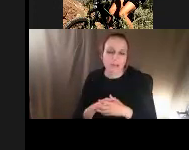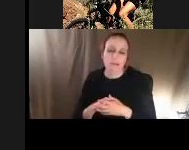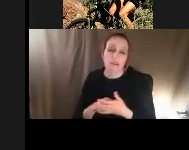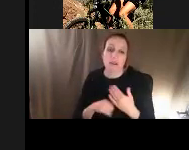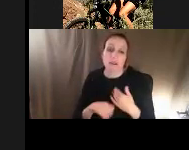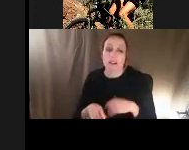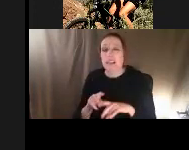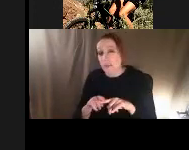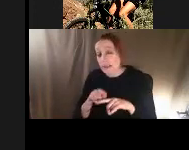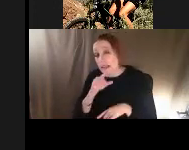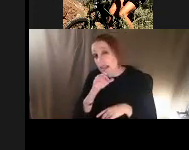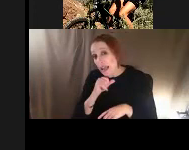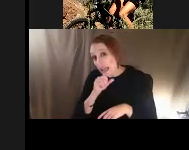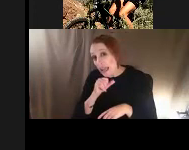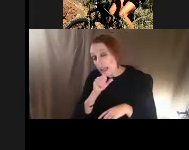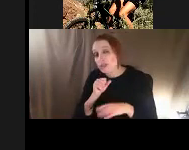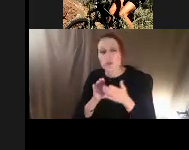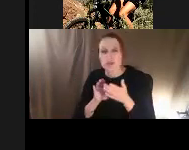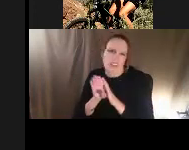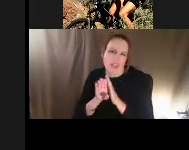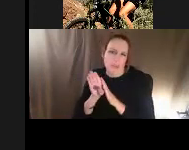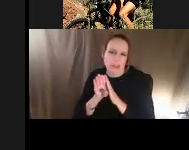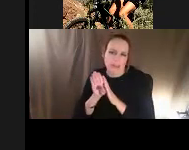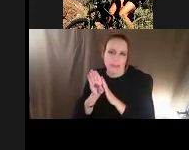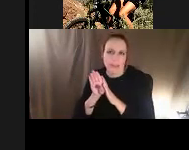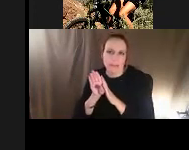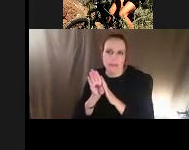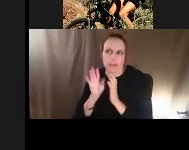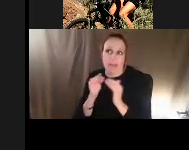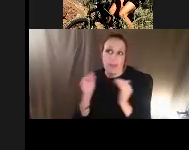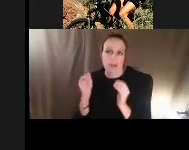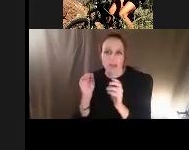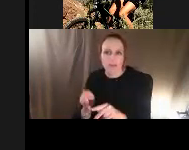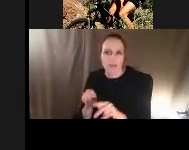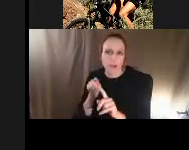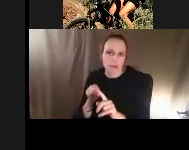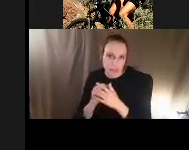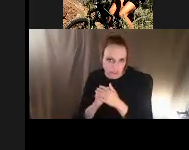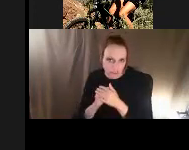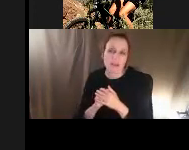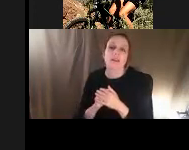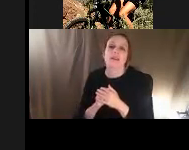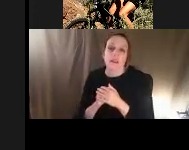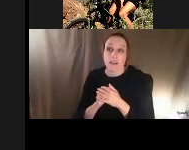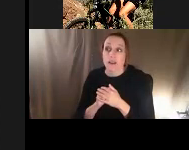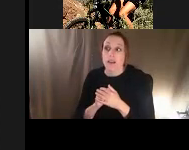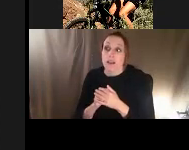that they experienced the traumatic event can also impact how that person responds to the